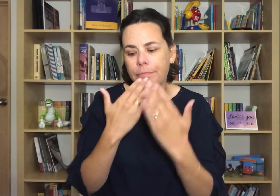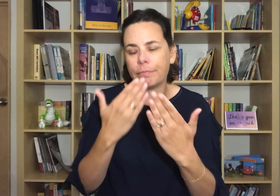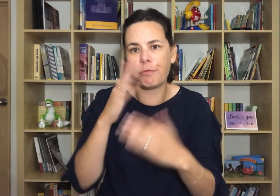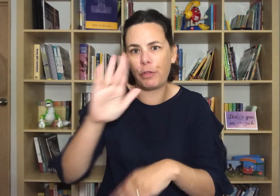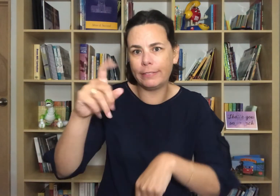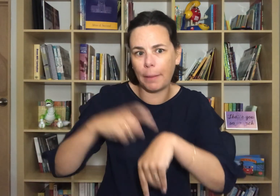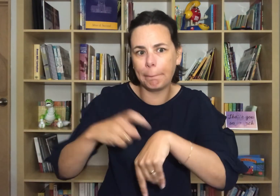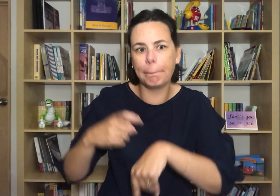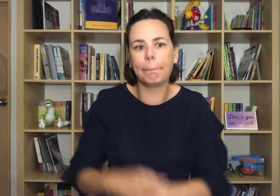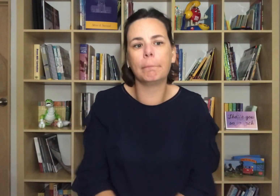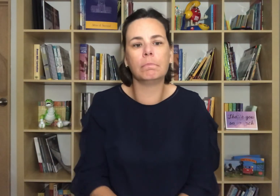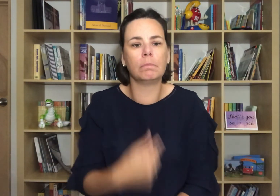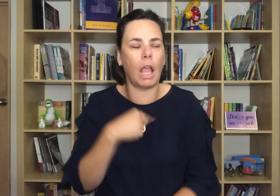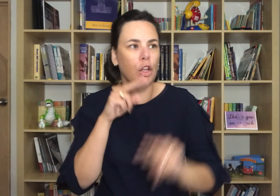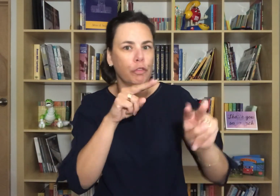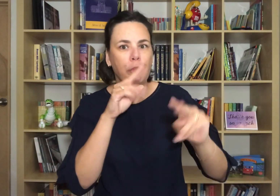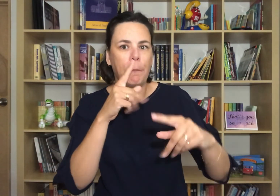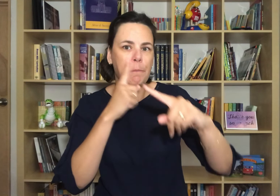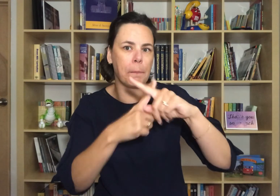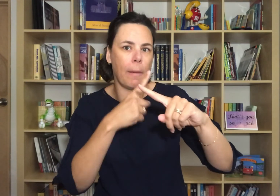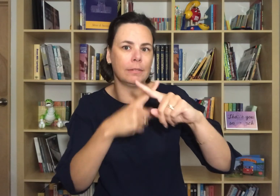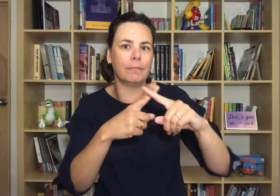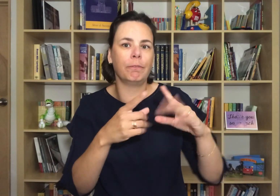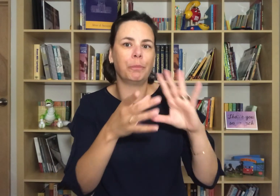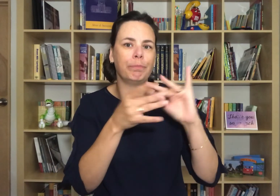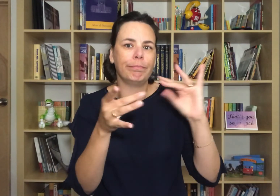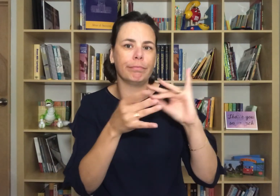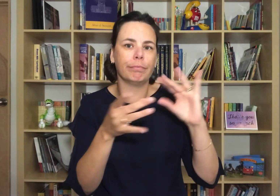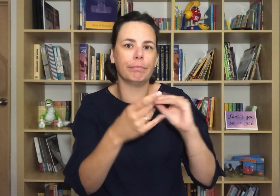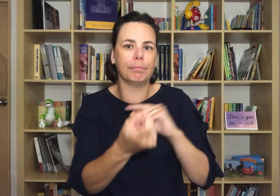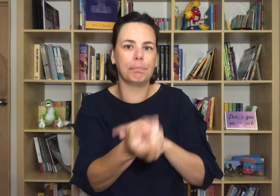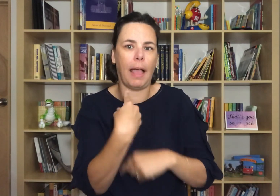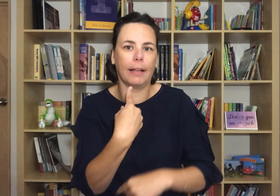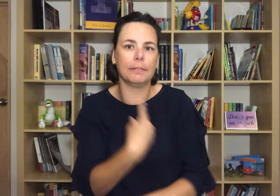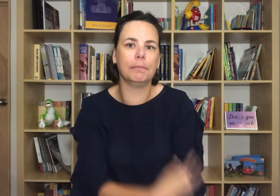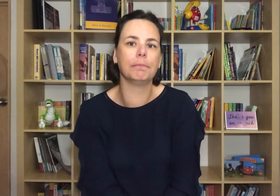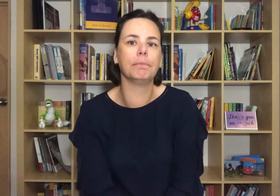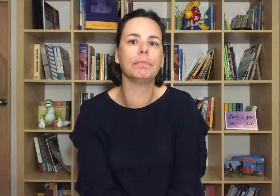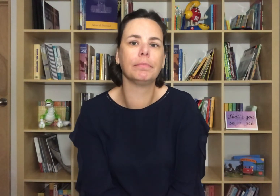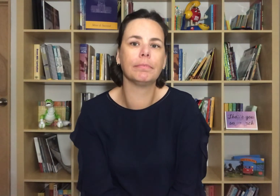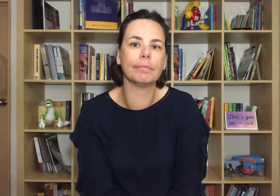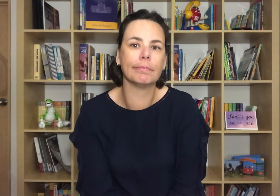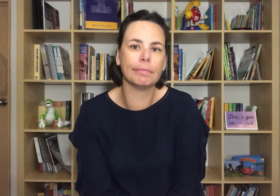Thank you for your time and I look forward to your positive response.